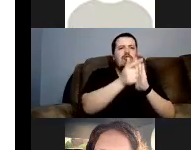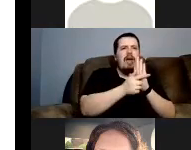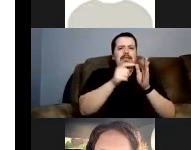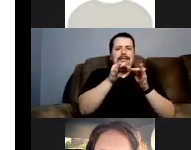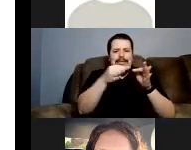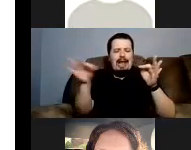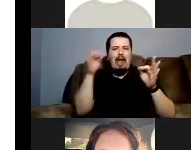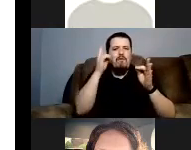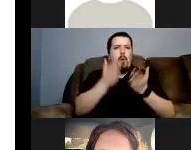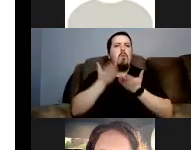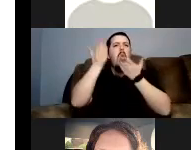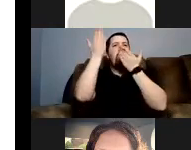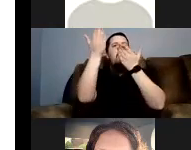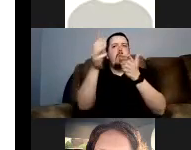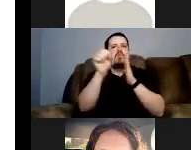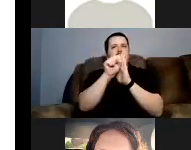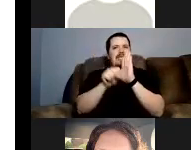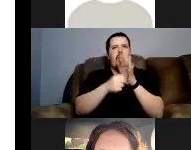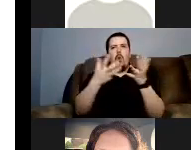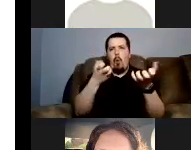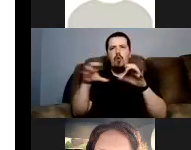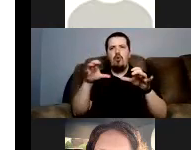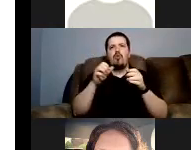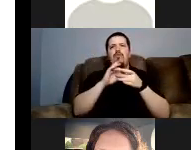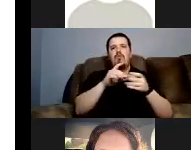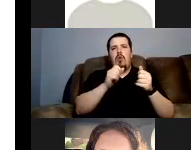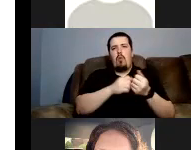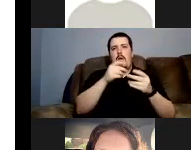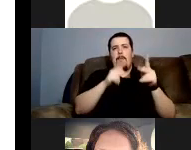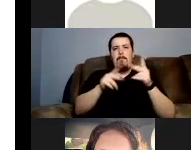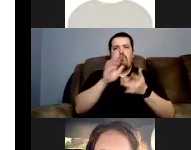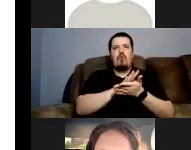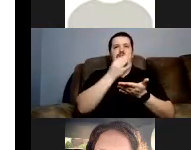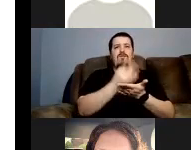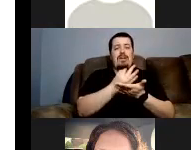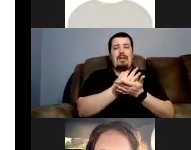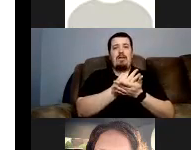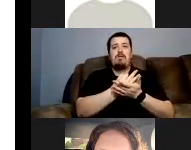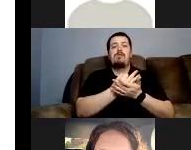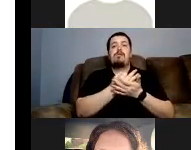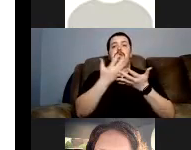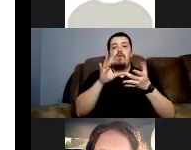what the state wants to do as far as public school funding goes. They have released a draft framework